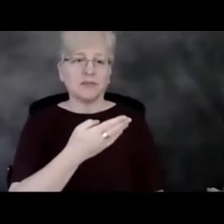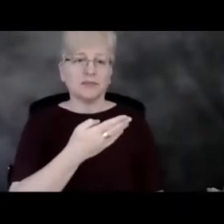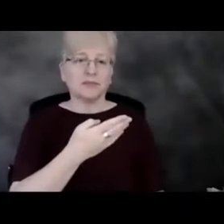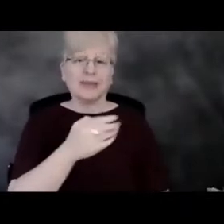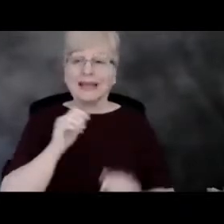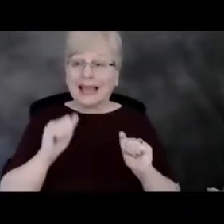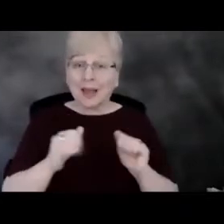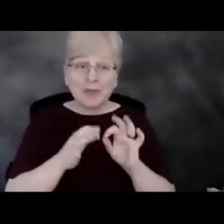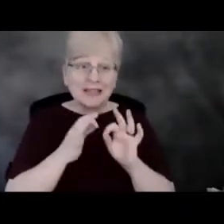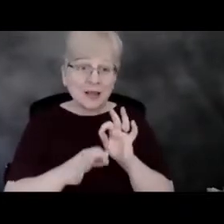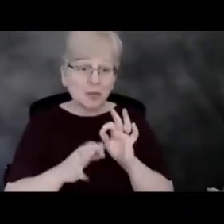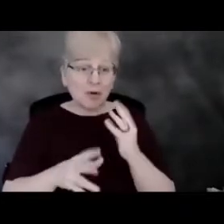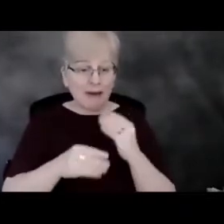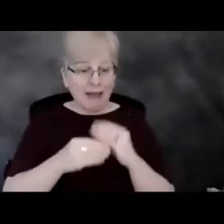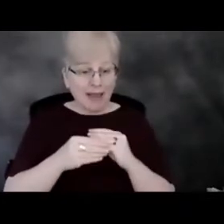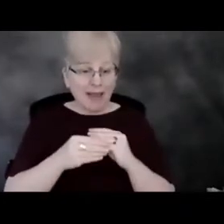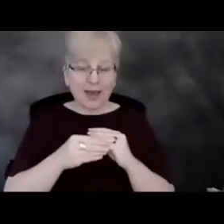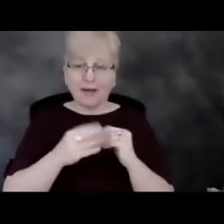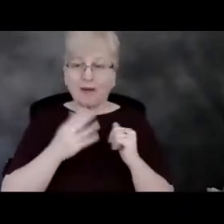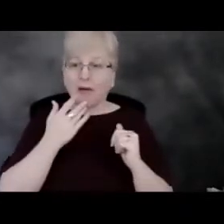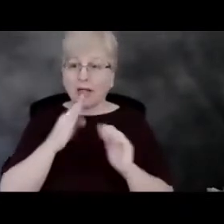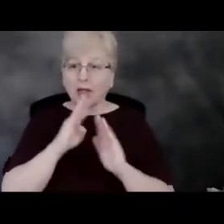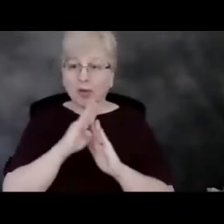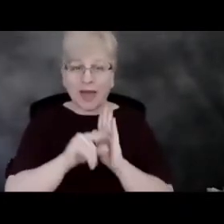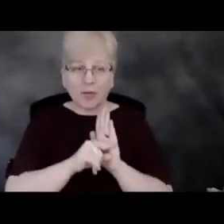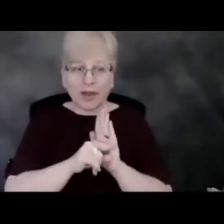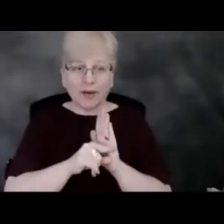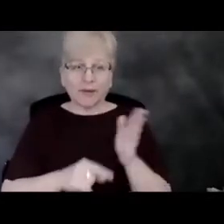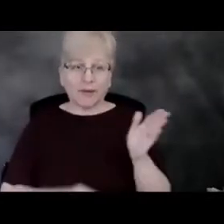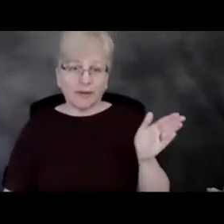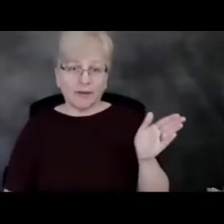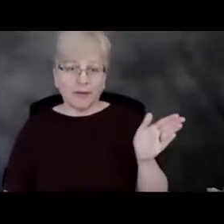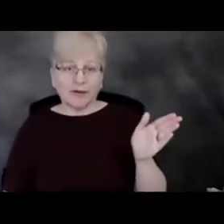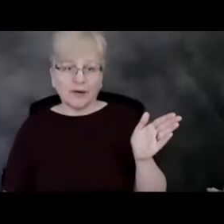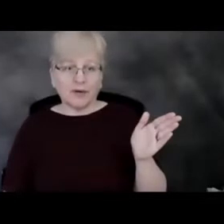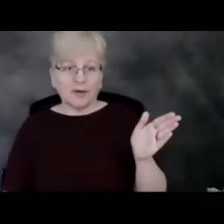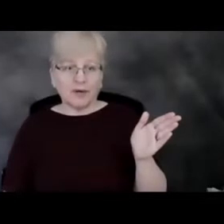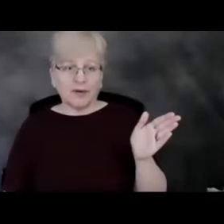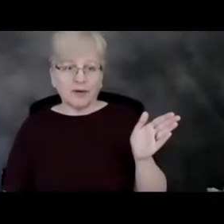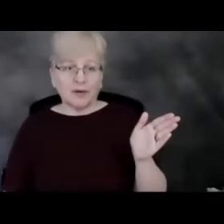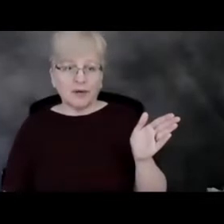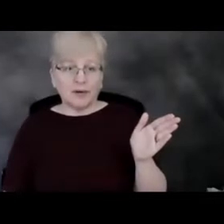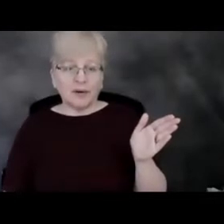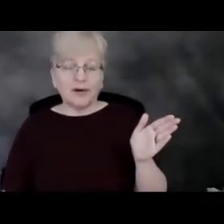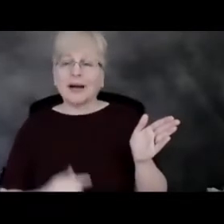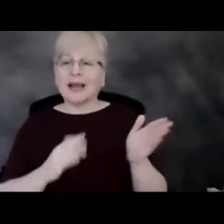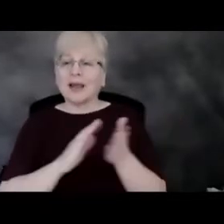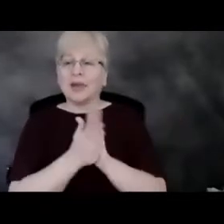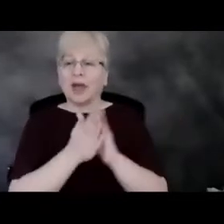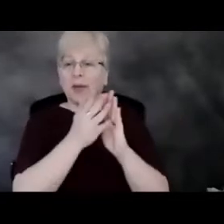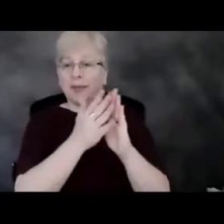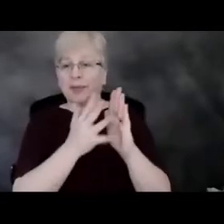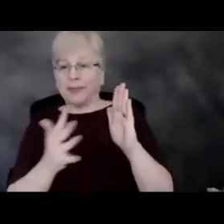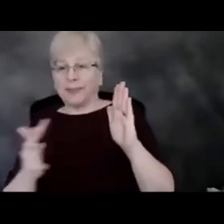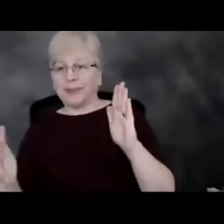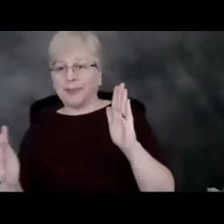16:42:52 a color background, you can add a gradient here, you can add